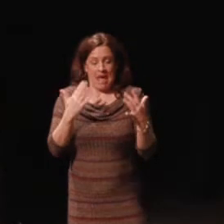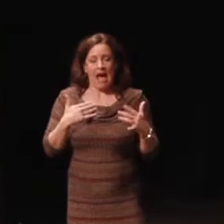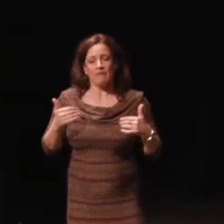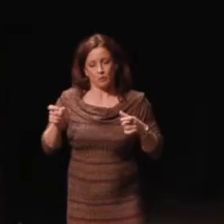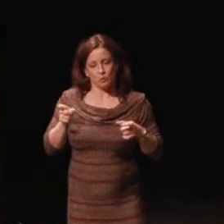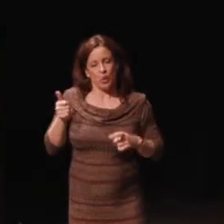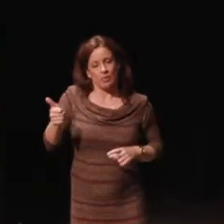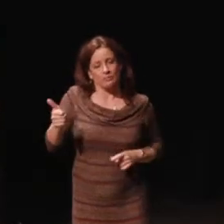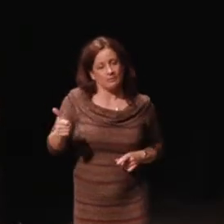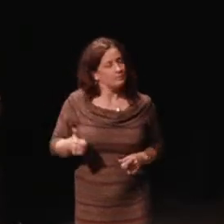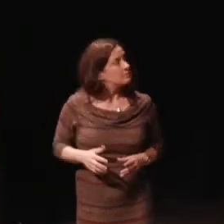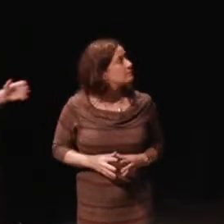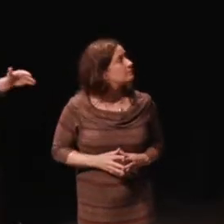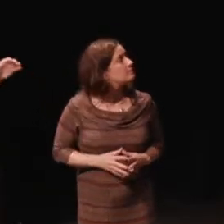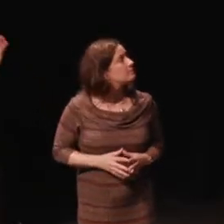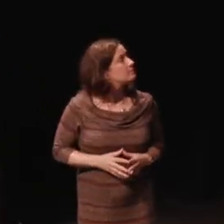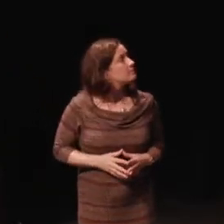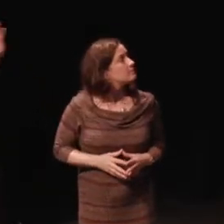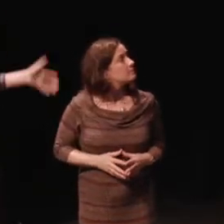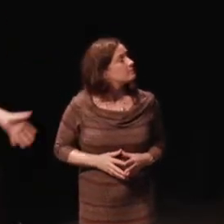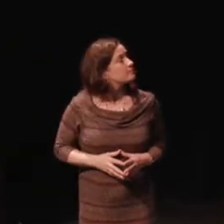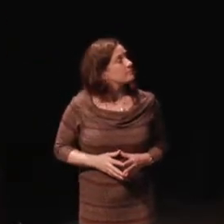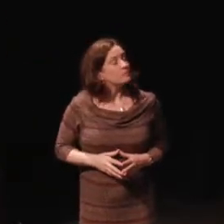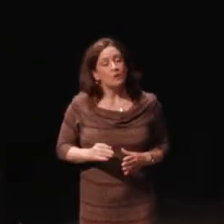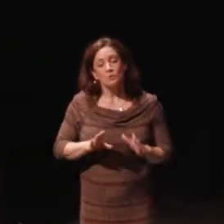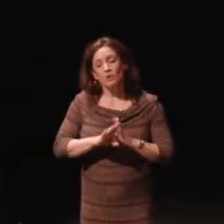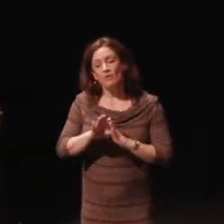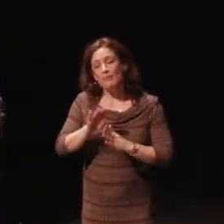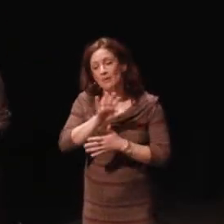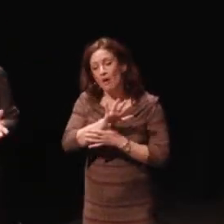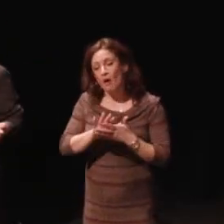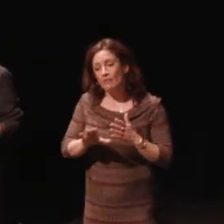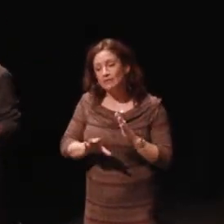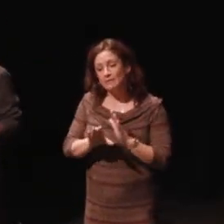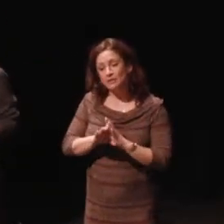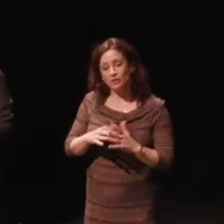So, development of all these features went really smoothly.